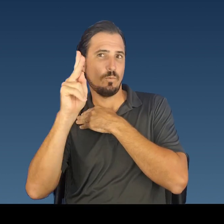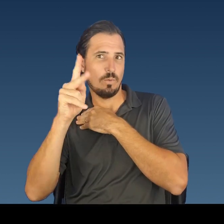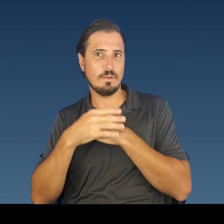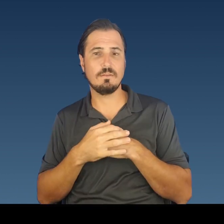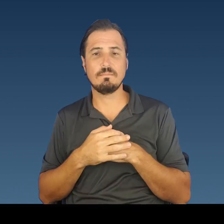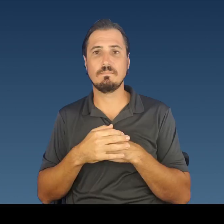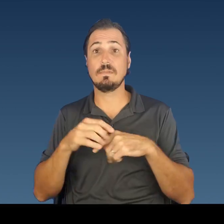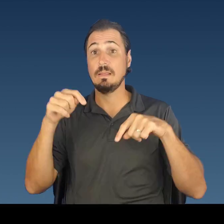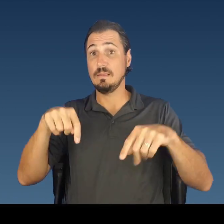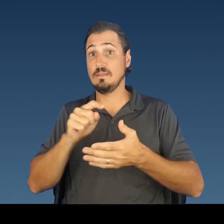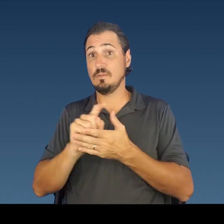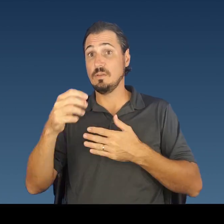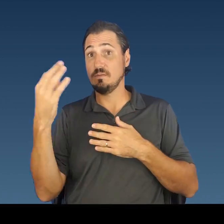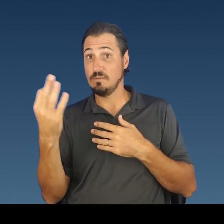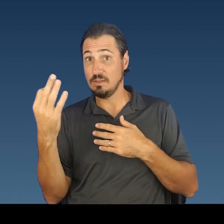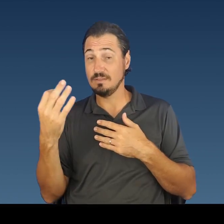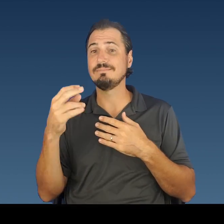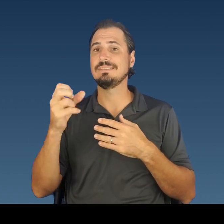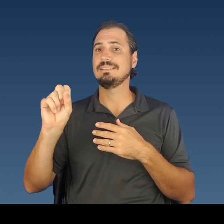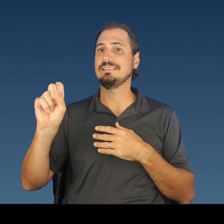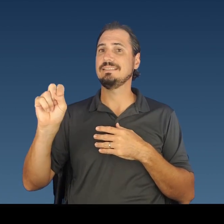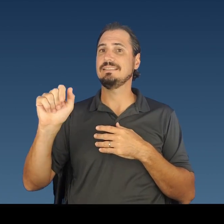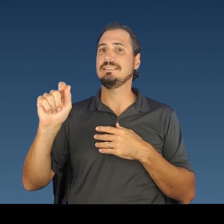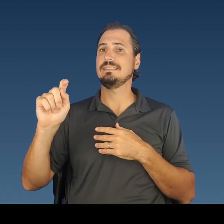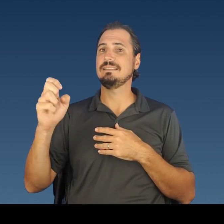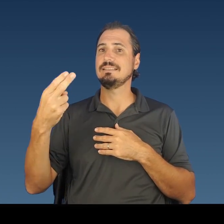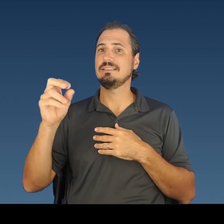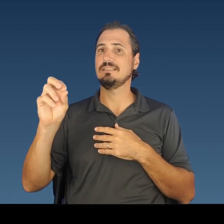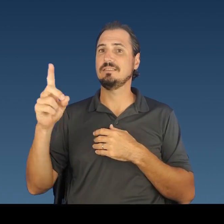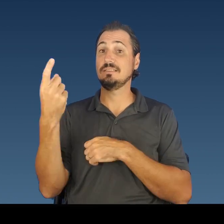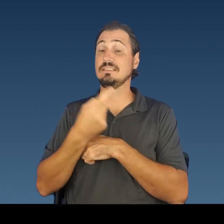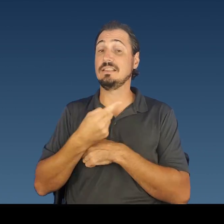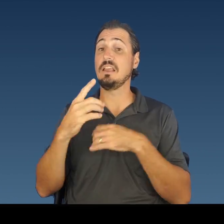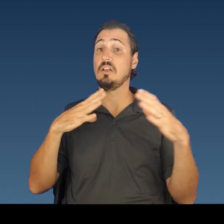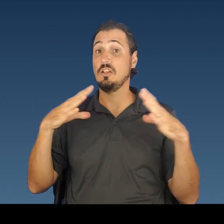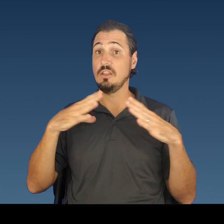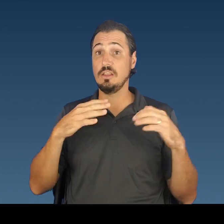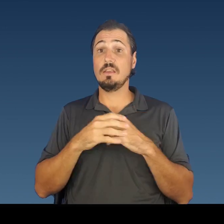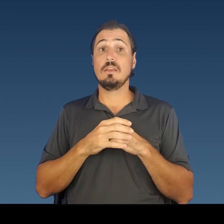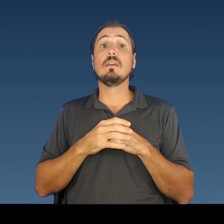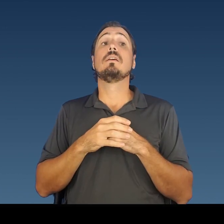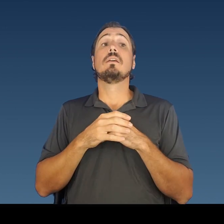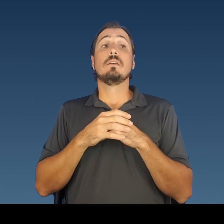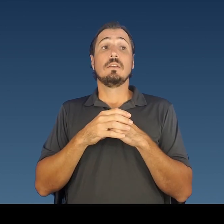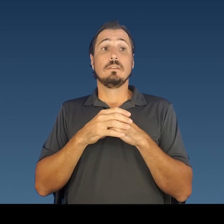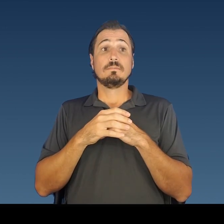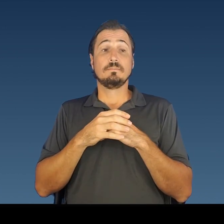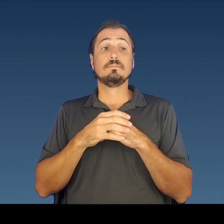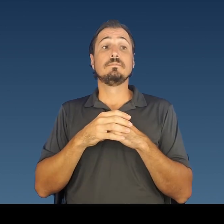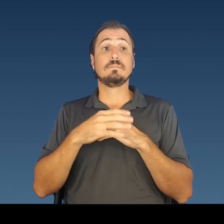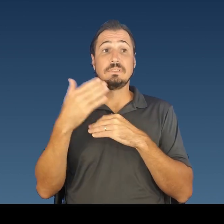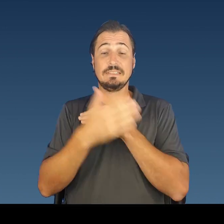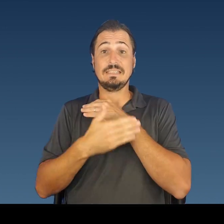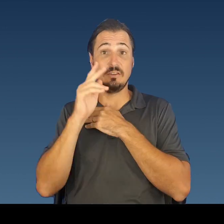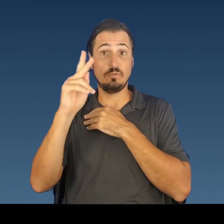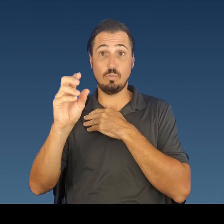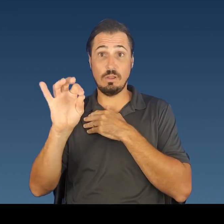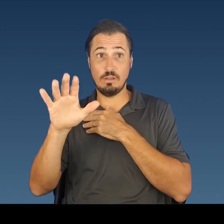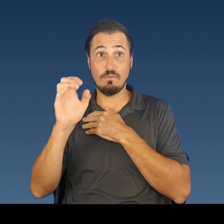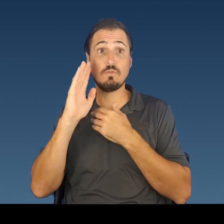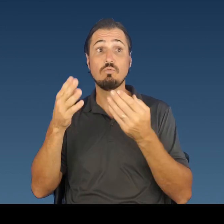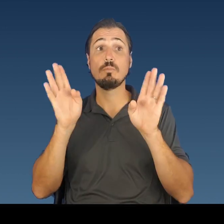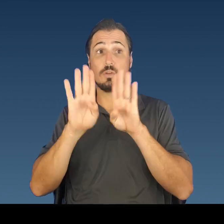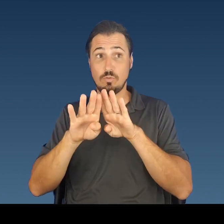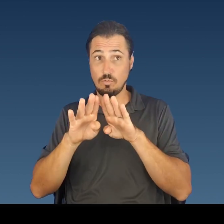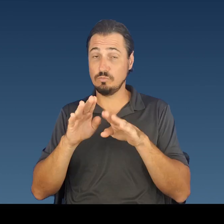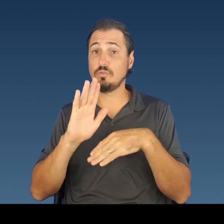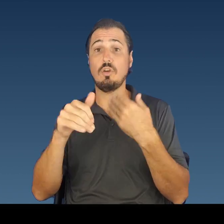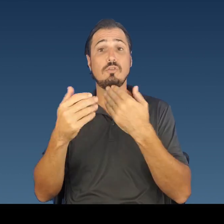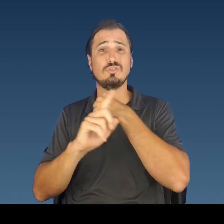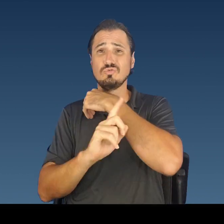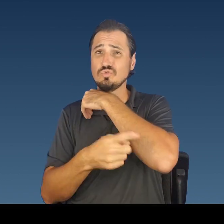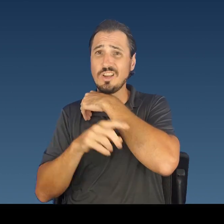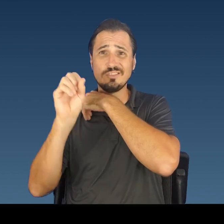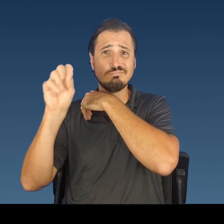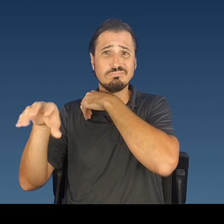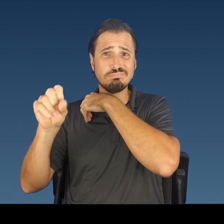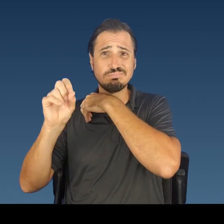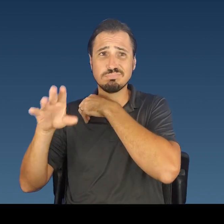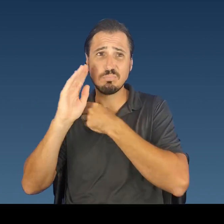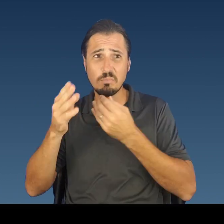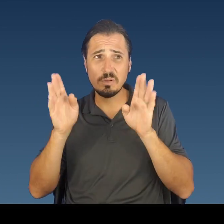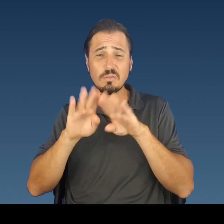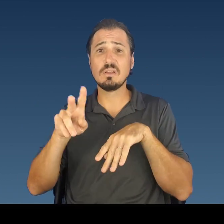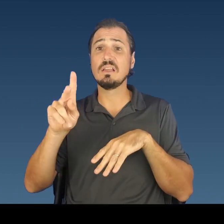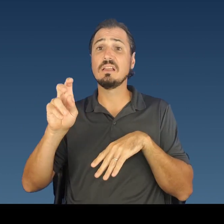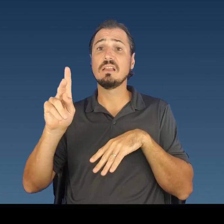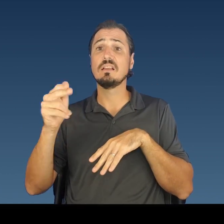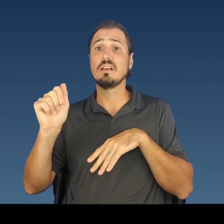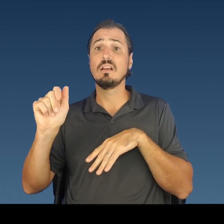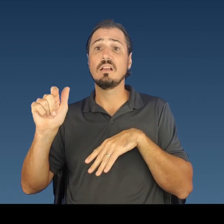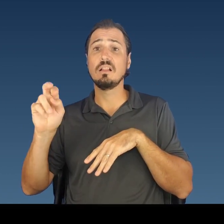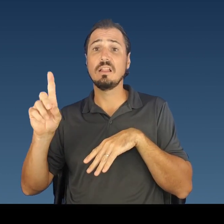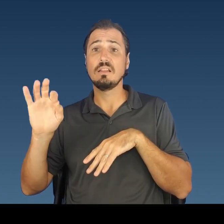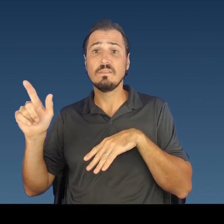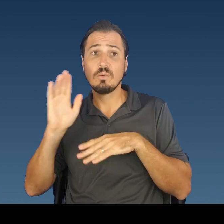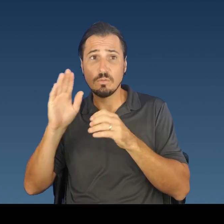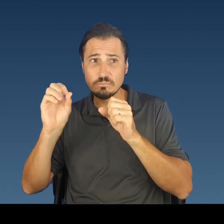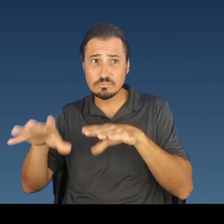This Friday is the Statehood Day holiday. County of Kaua‘i offices will be closed on Friday, August 20, along with all refuse transfer stations, the Kekaha Landfill, all neighborhood centers, as well